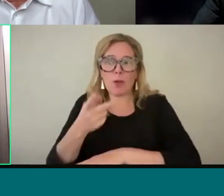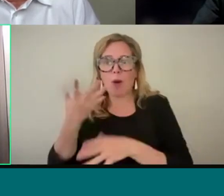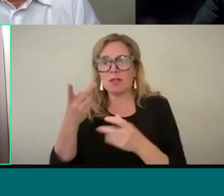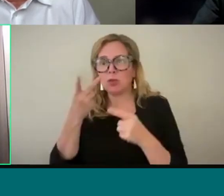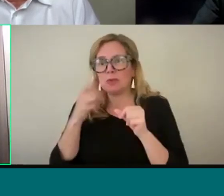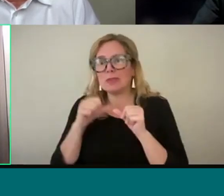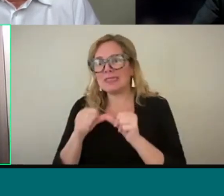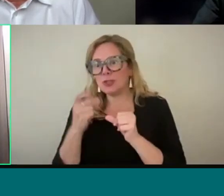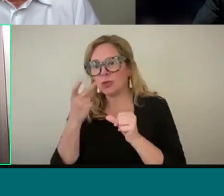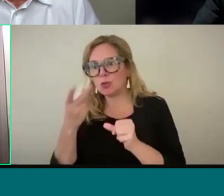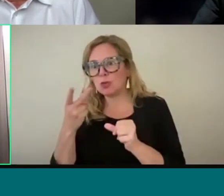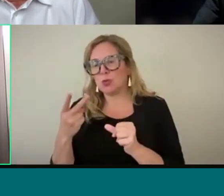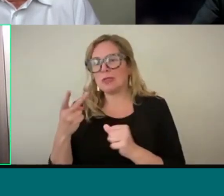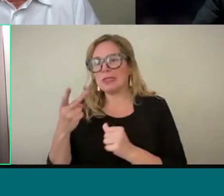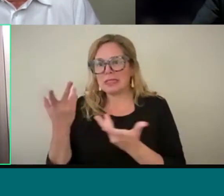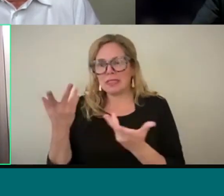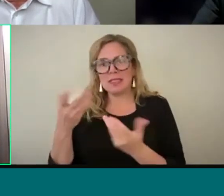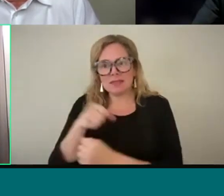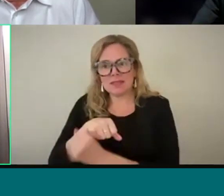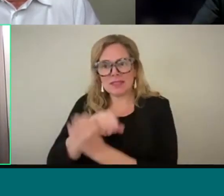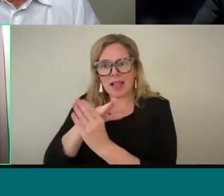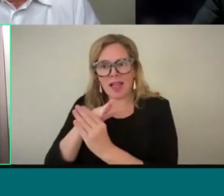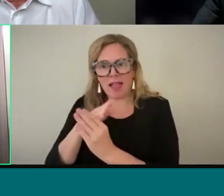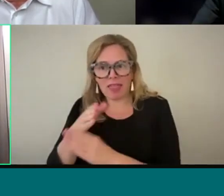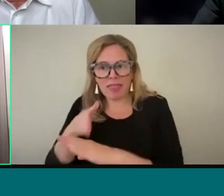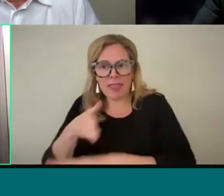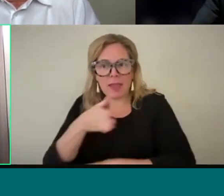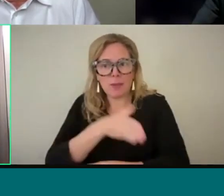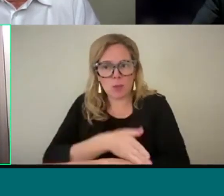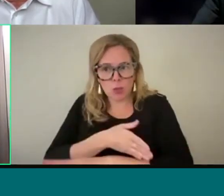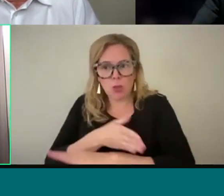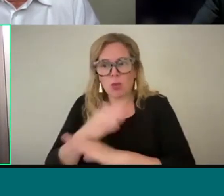Here at Apple, we've heard of tremendous use cases from folks all over the country